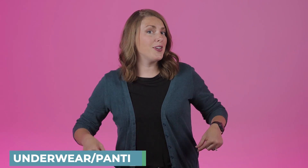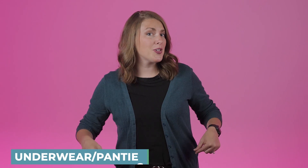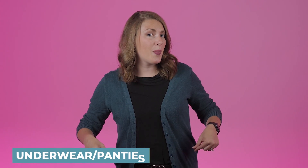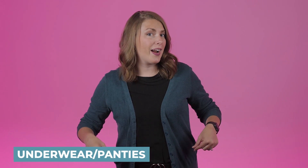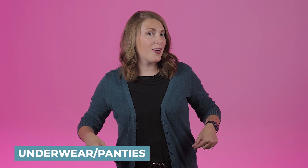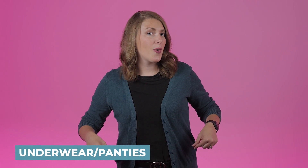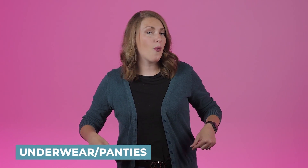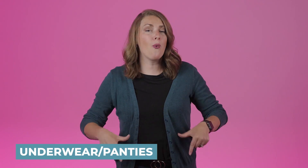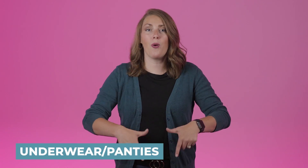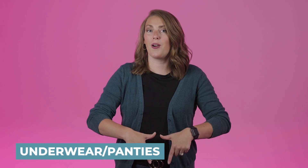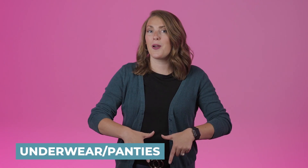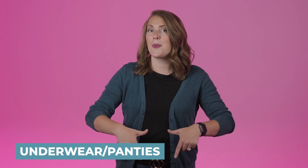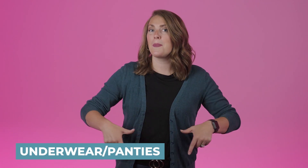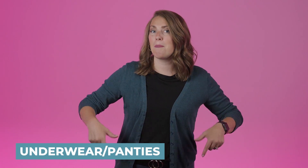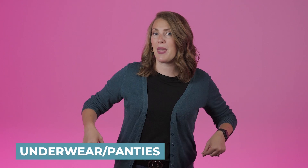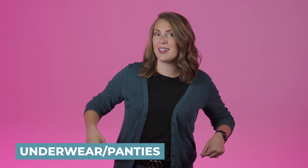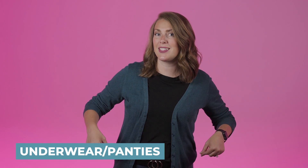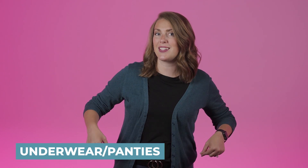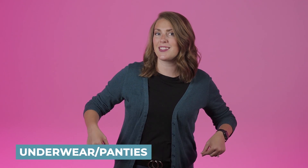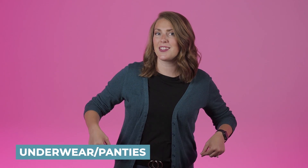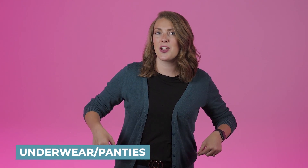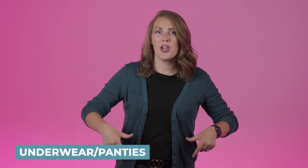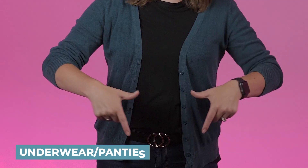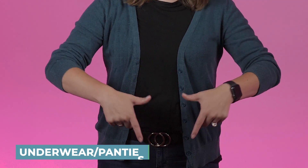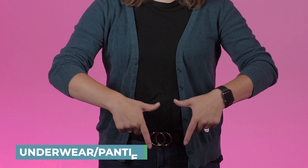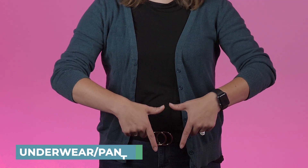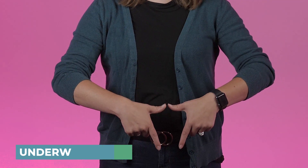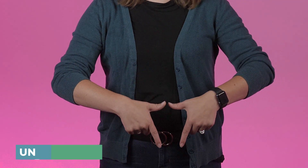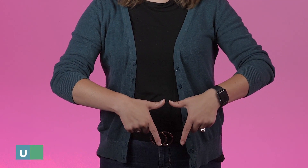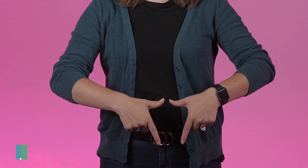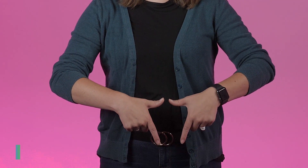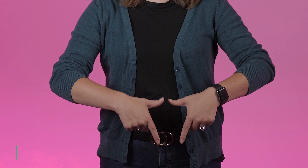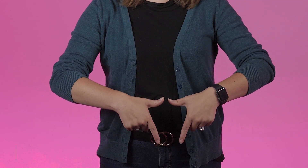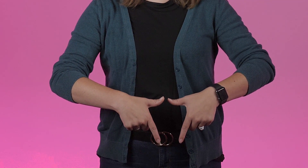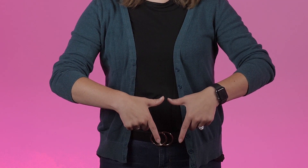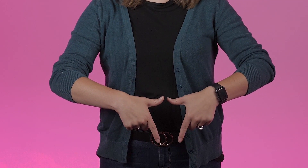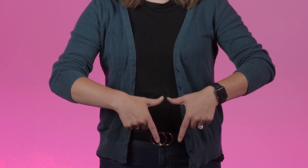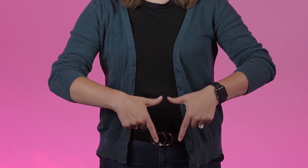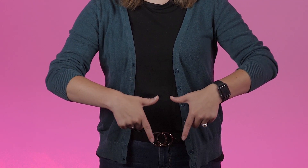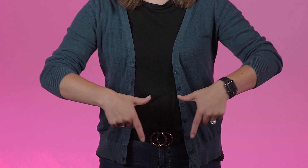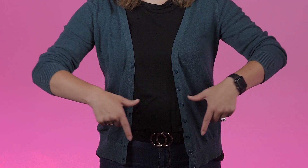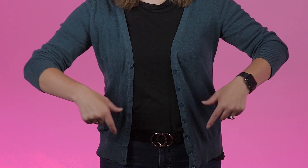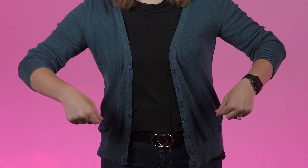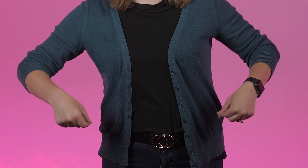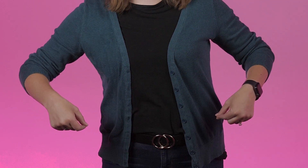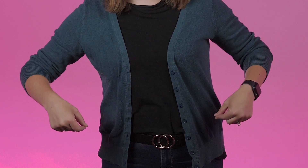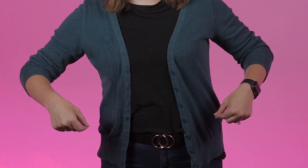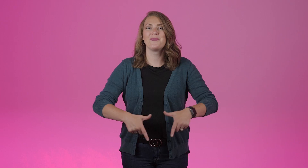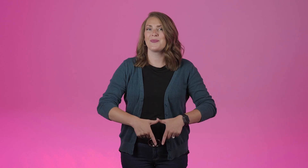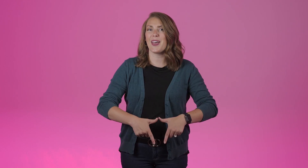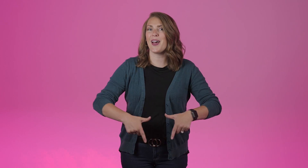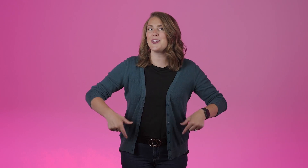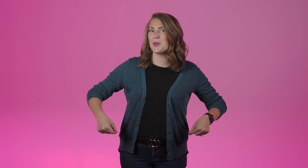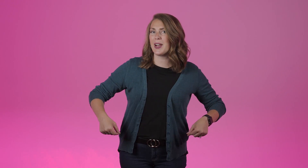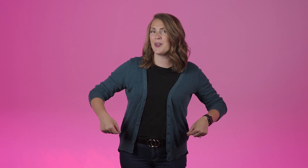'Underwear or panties,' you're just showing the shape of the underwear or the panties 'underwear